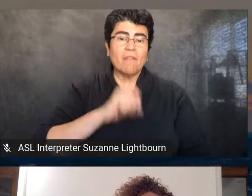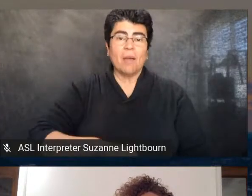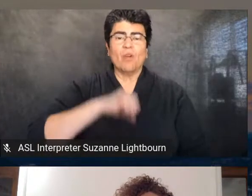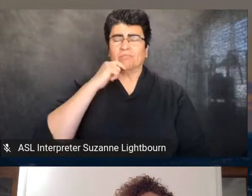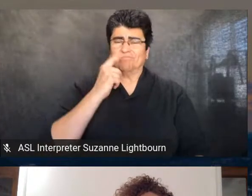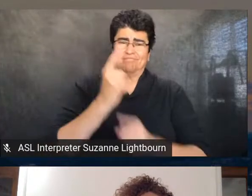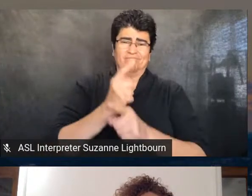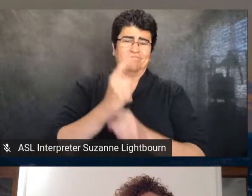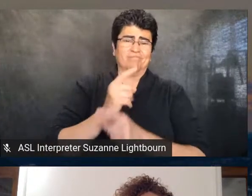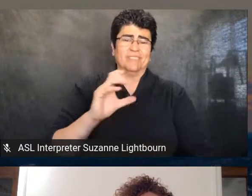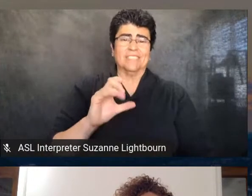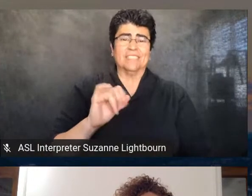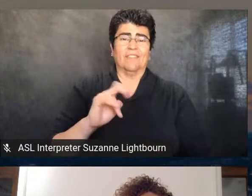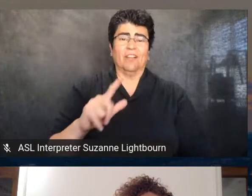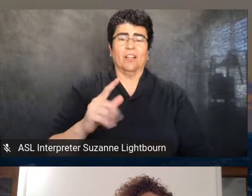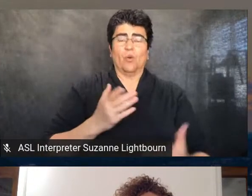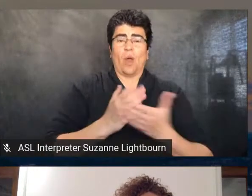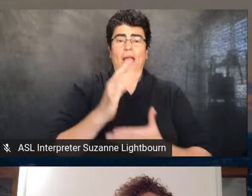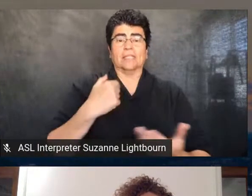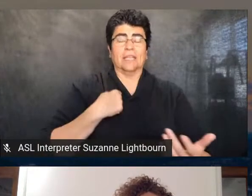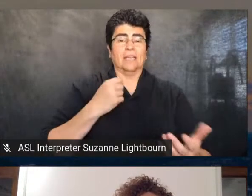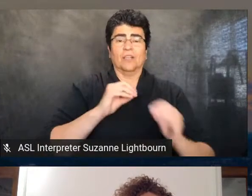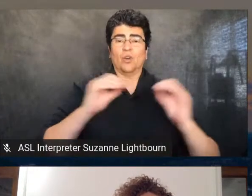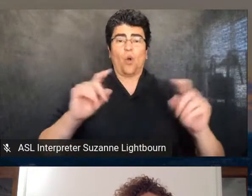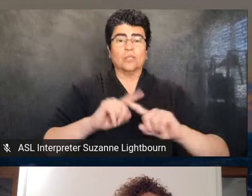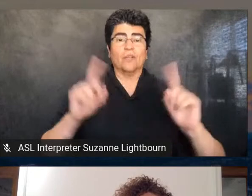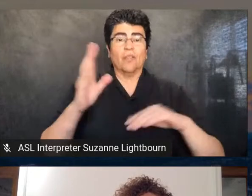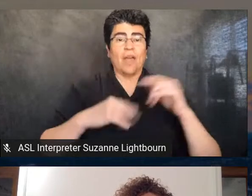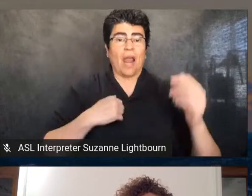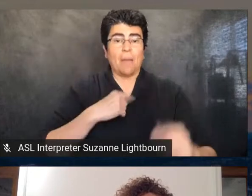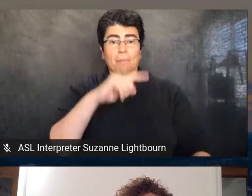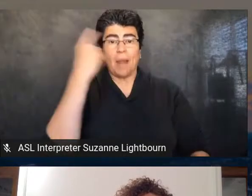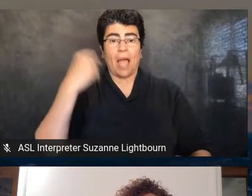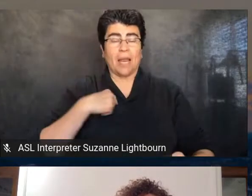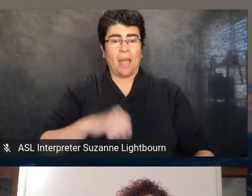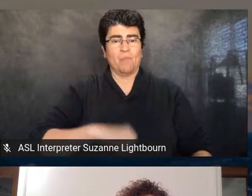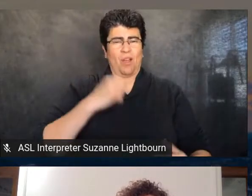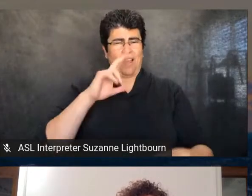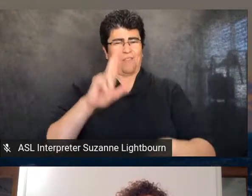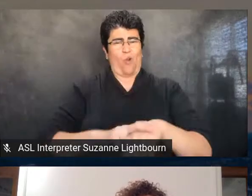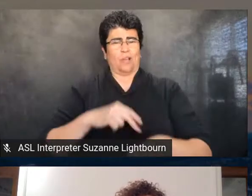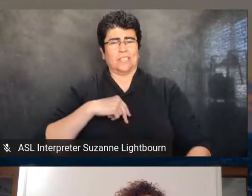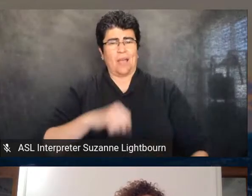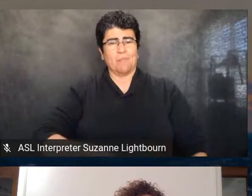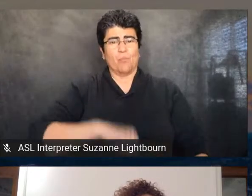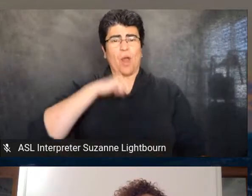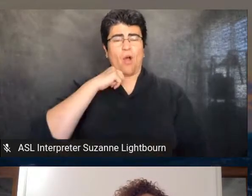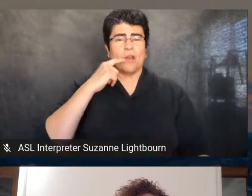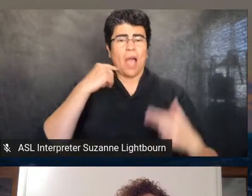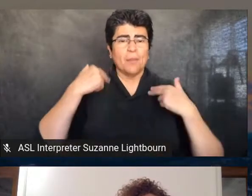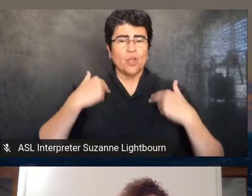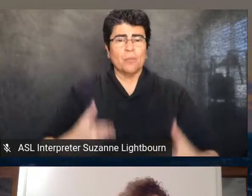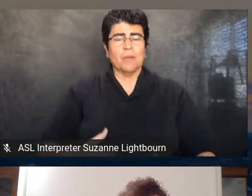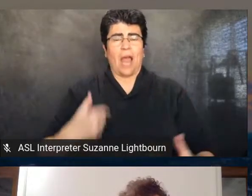no different from I'm black and I'm proud, I'm a woman and I'm proud, of course I'm proud, I'm a human being, I'm a woman, are you crazy?